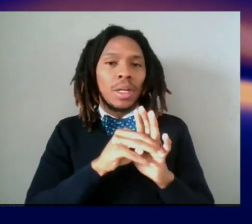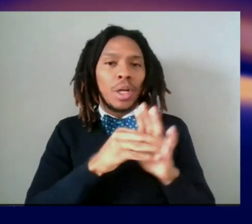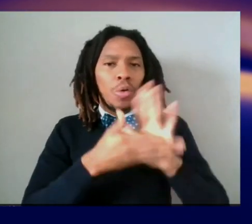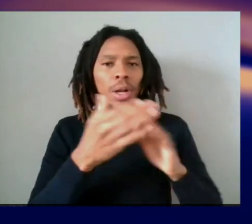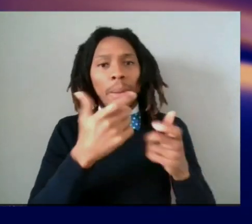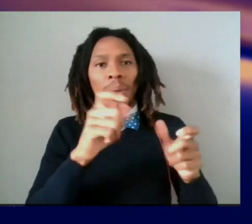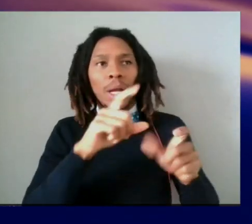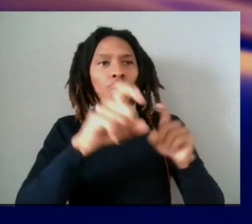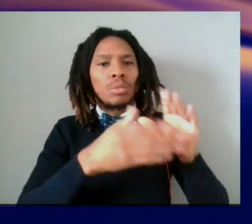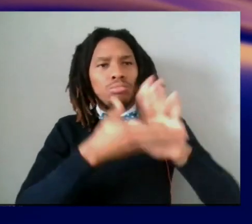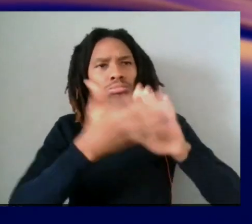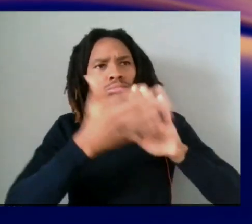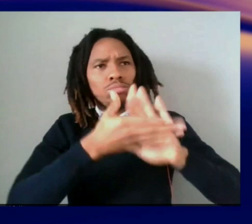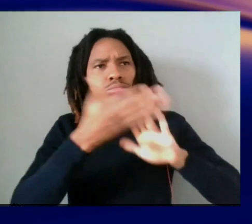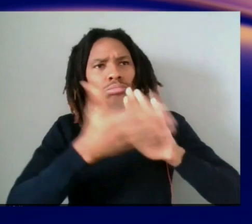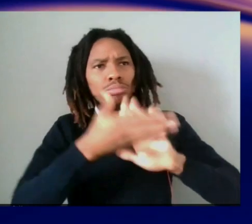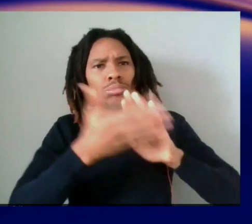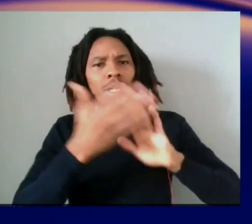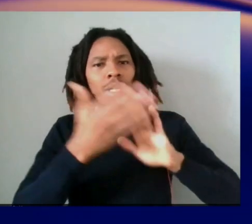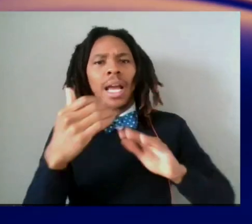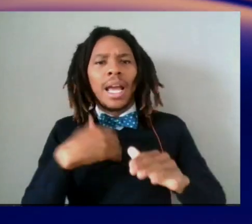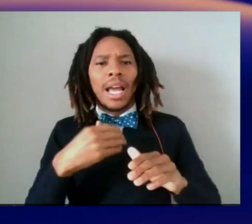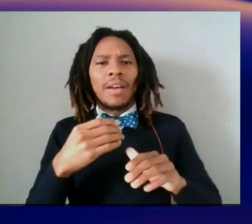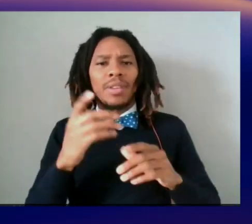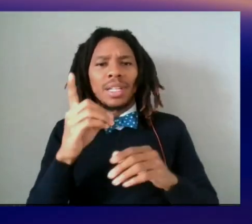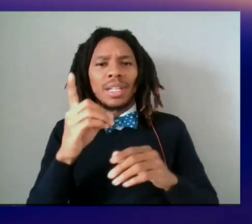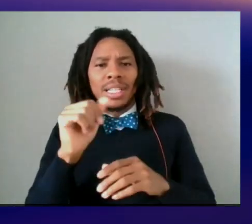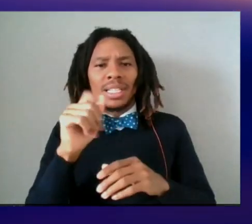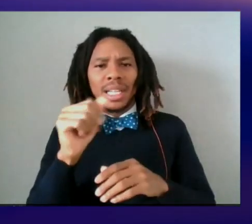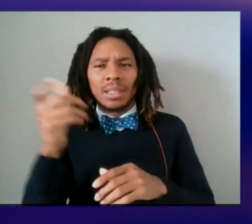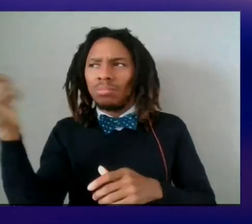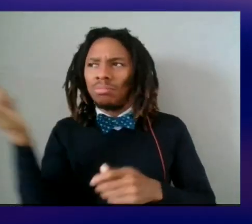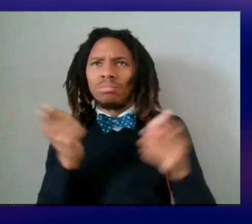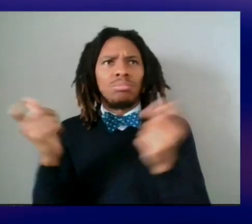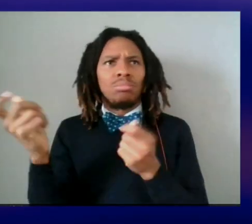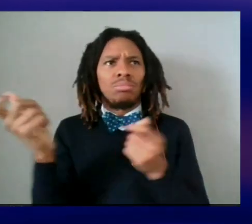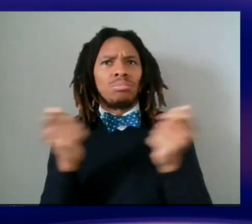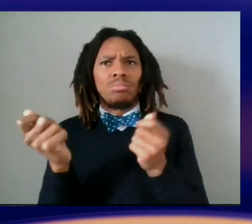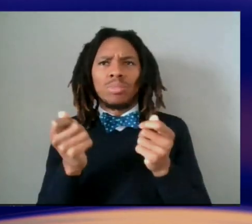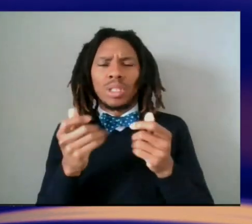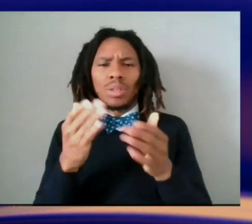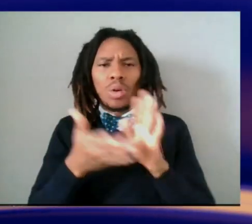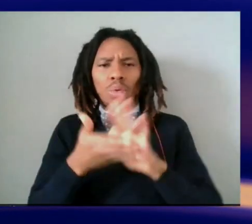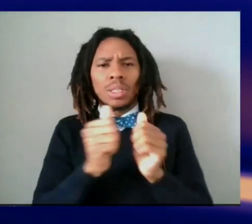join data from disparate sources, pulling together, sort of dropping off your training inputs